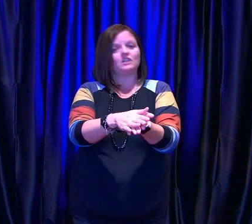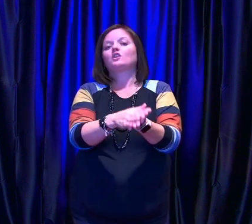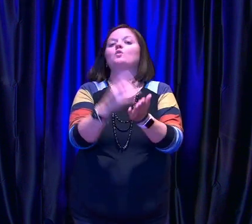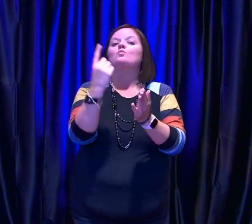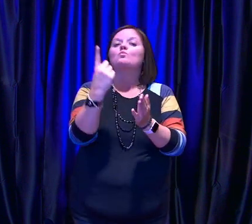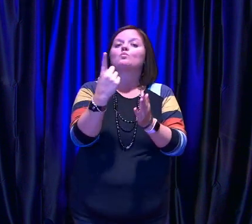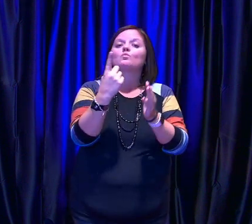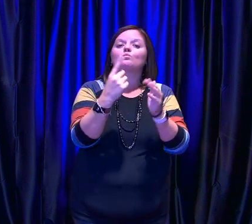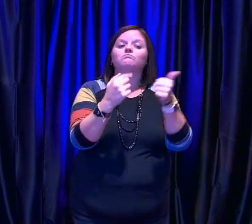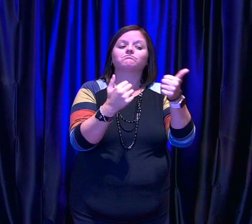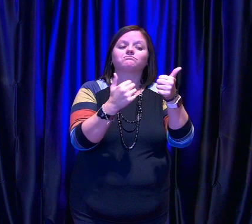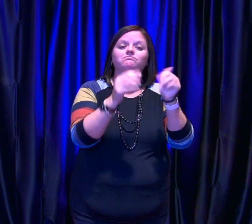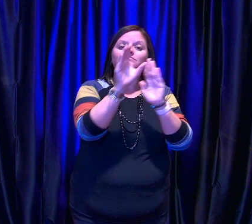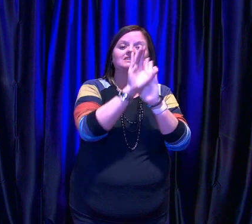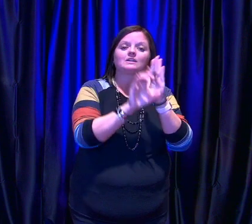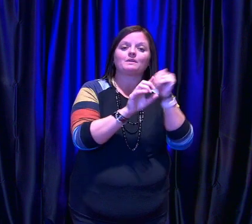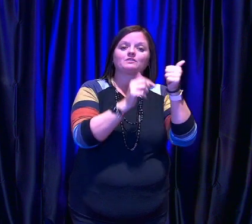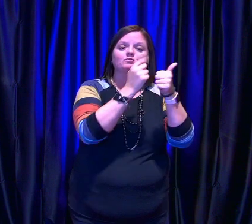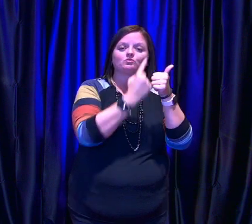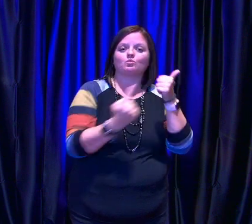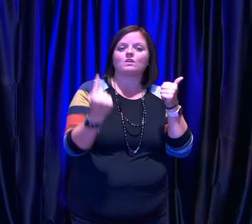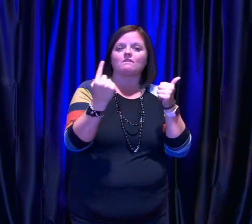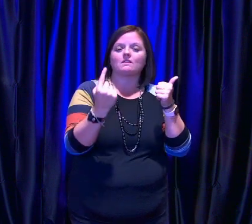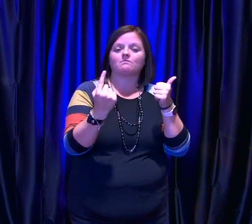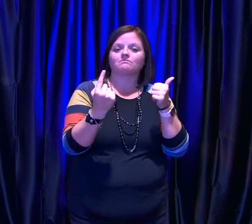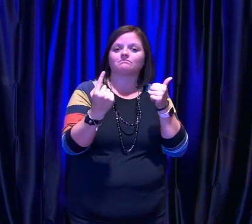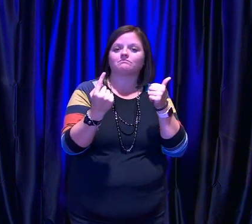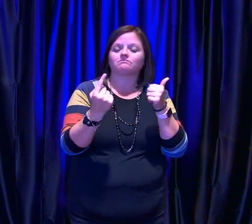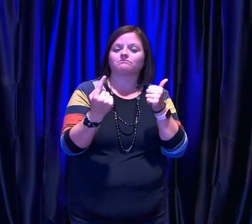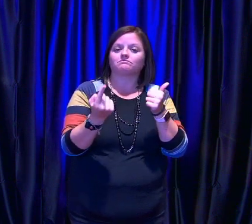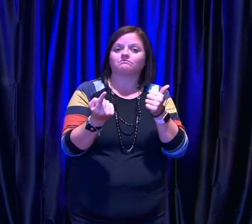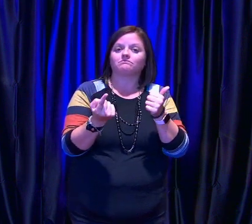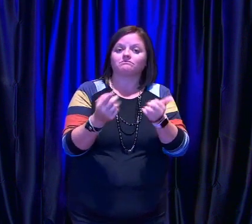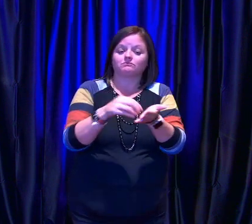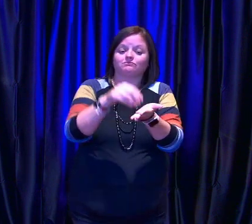commandments it's reinforced all through the bible of course when we